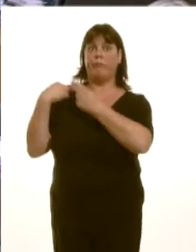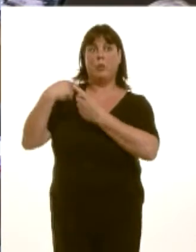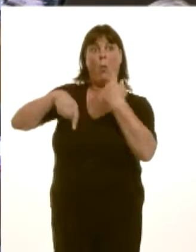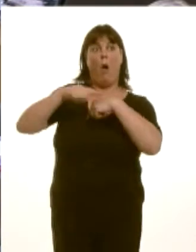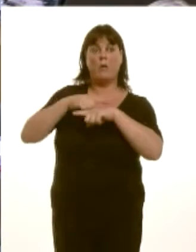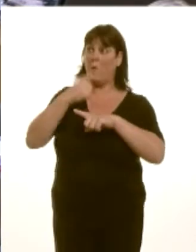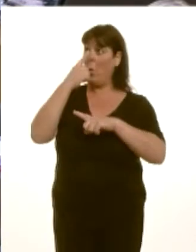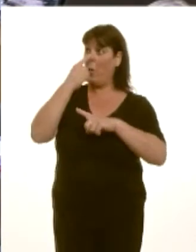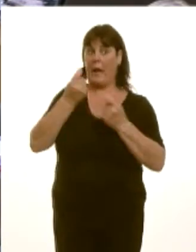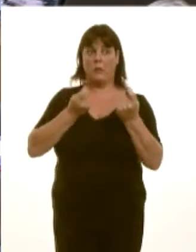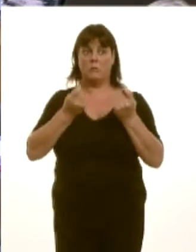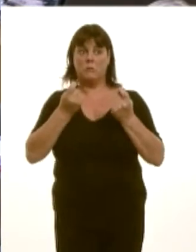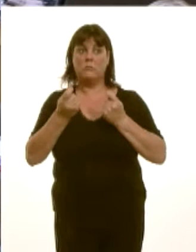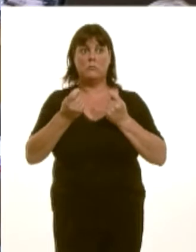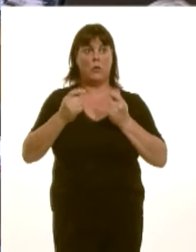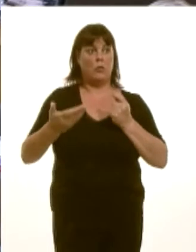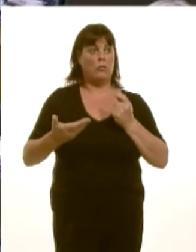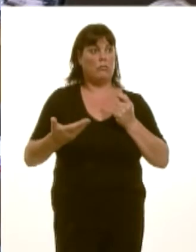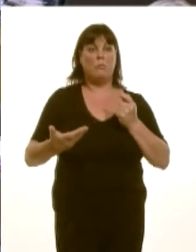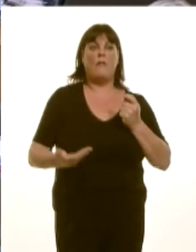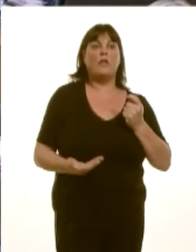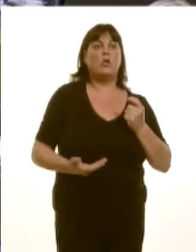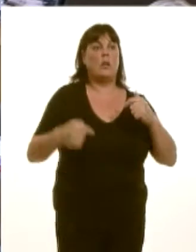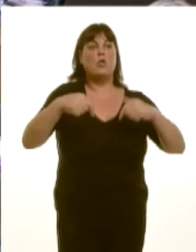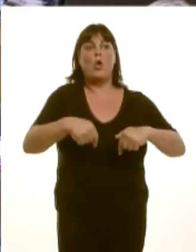We cannot do that at the moment acting on our own.